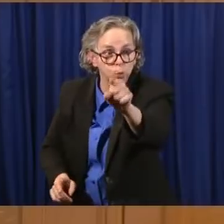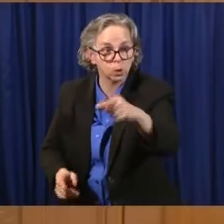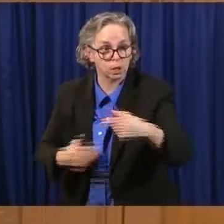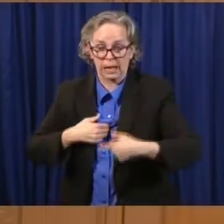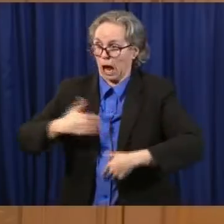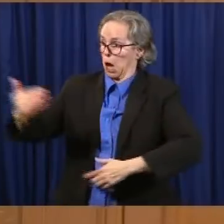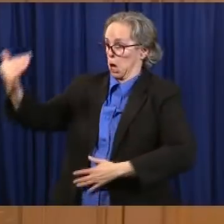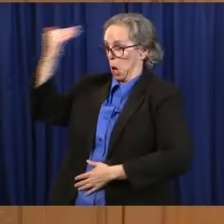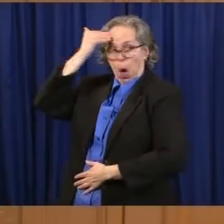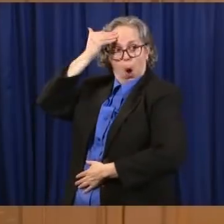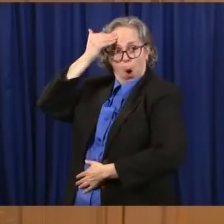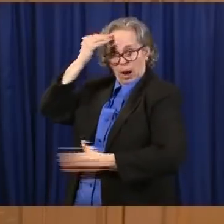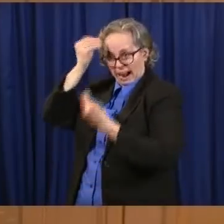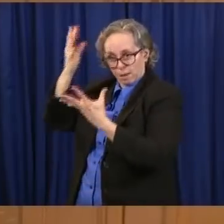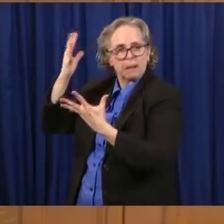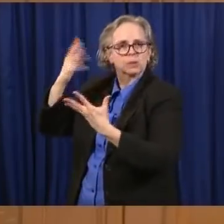AS WELL. BUT WE PROMISE YOU THAT TO GIVE